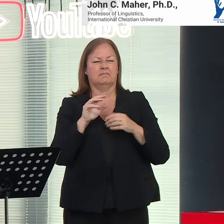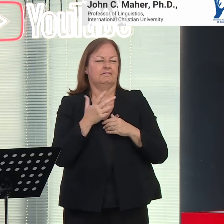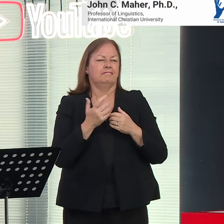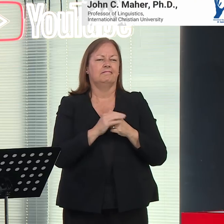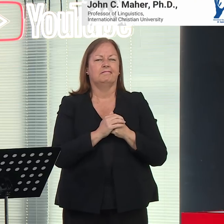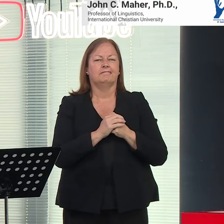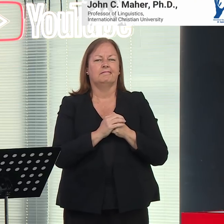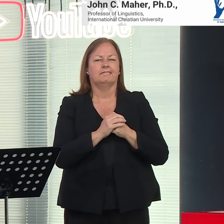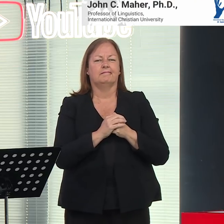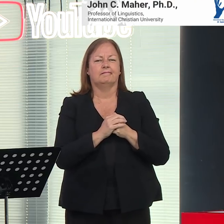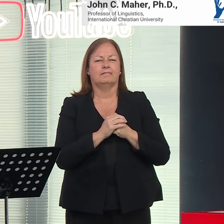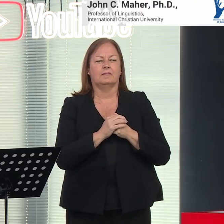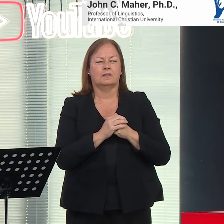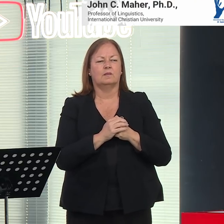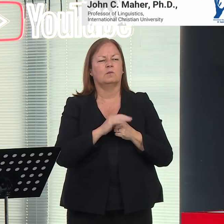Does it give you some self-concept?